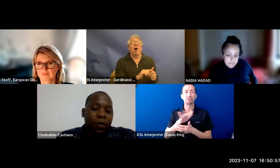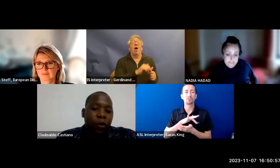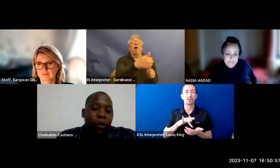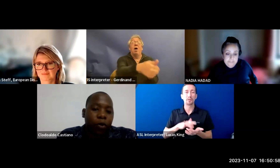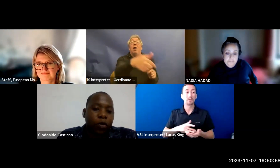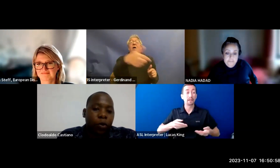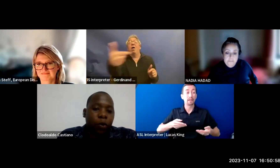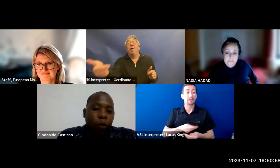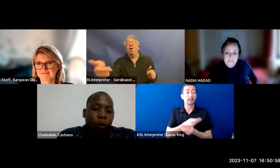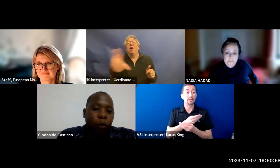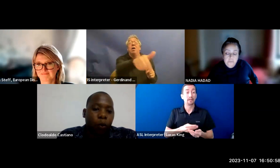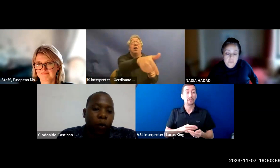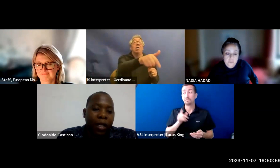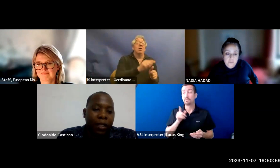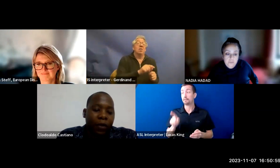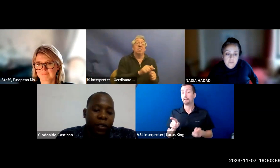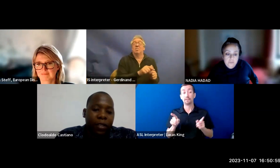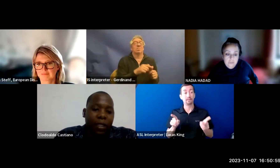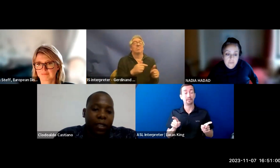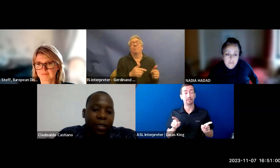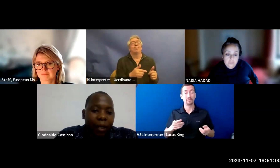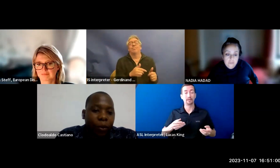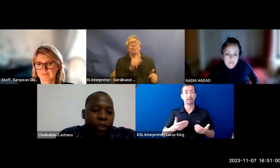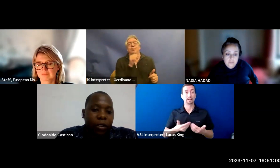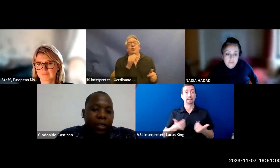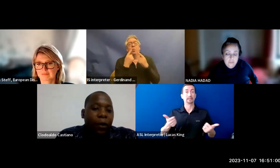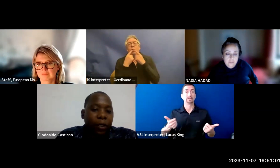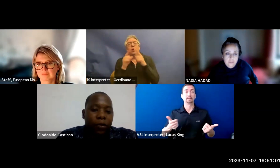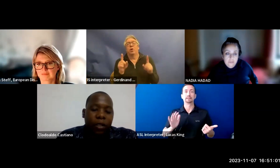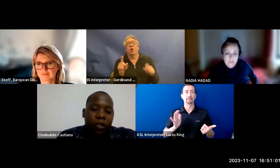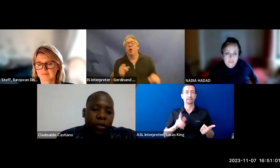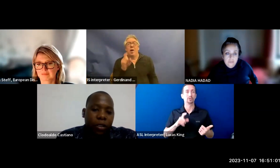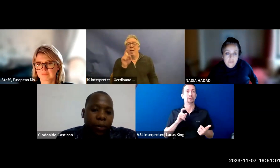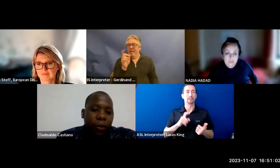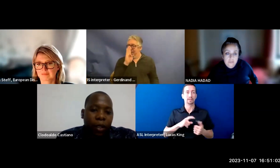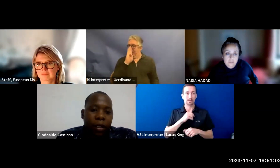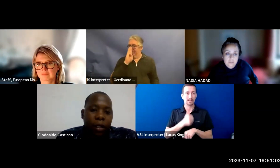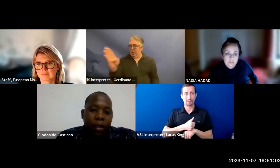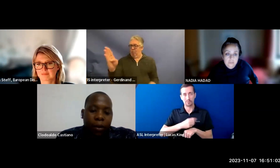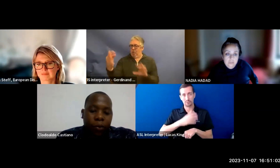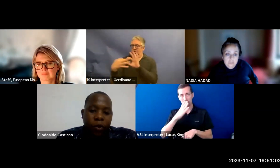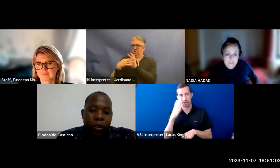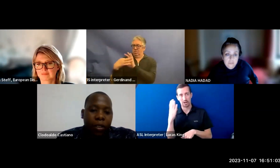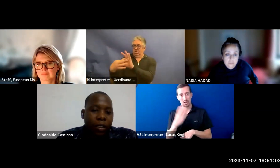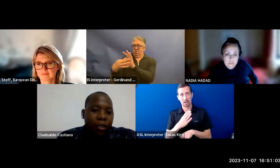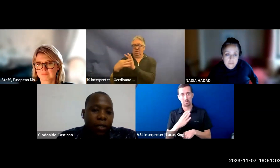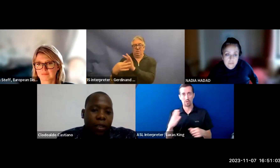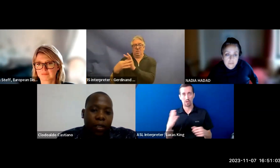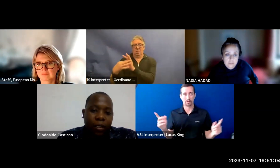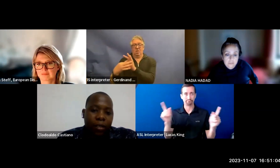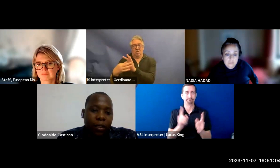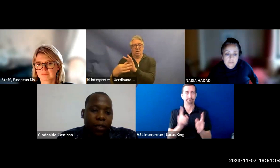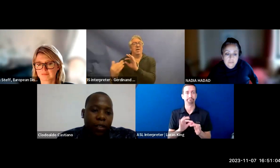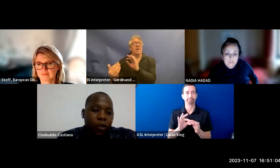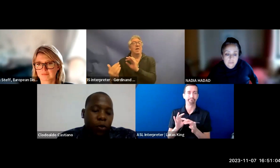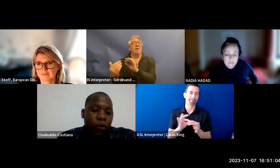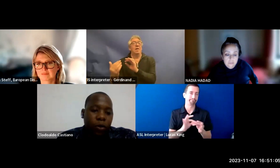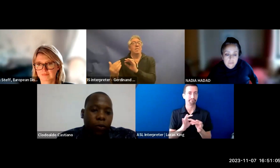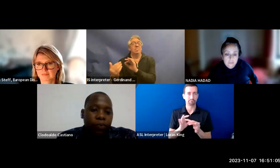This is only possible when there is an established direct relationship between these two.